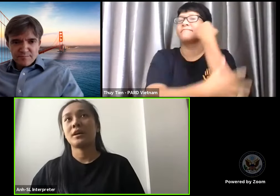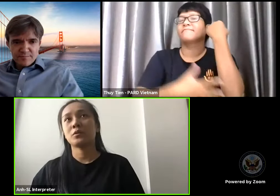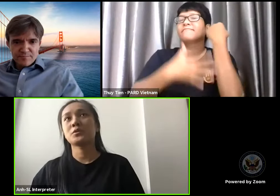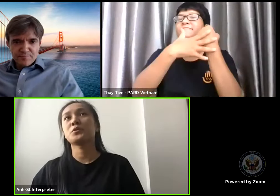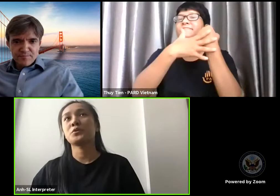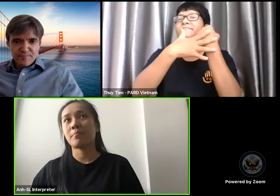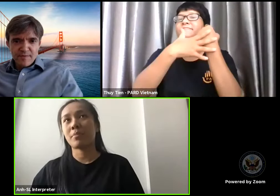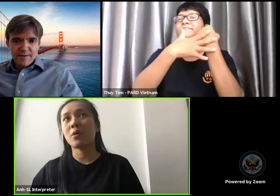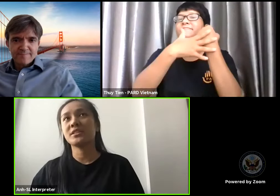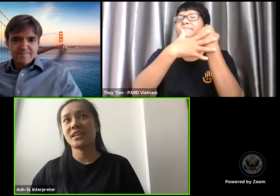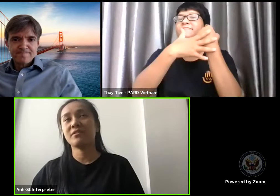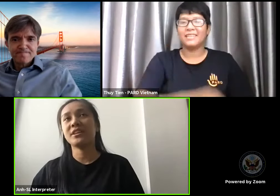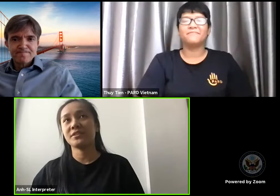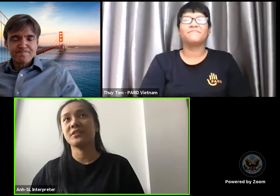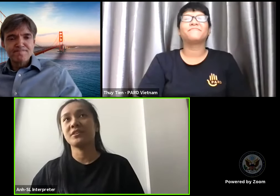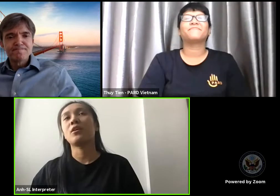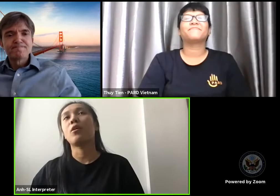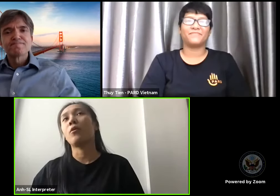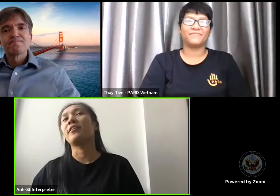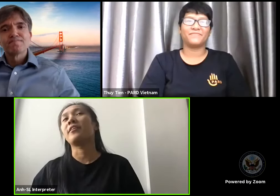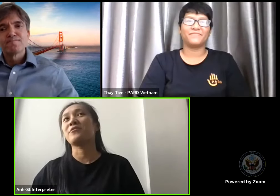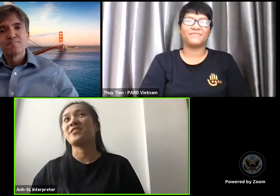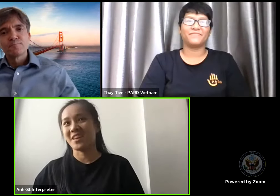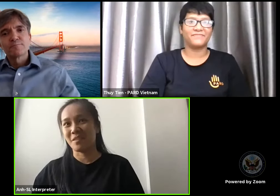and also to empower deaf leaders all around Vietnam.